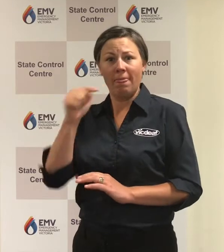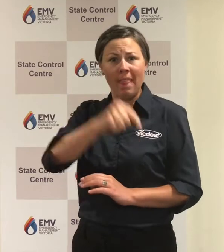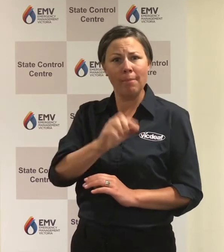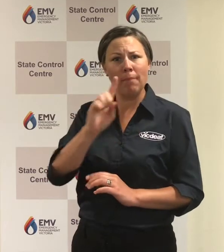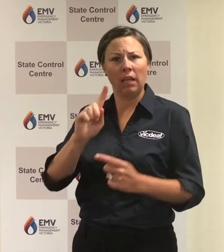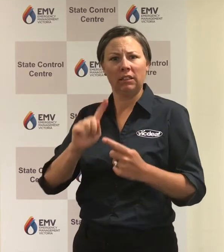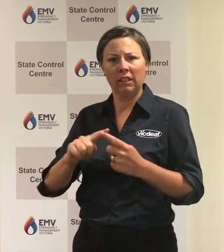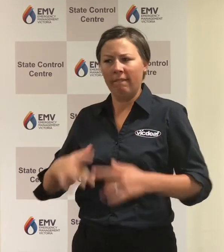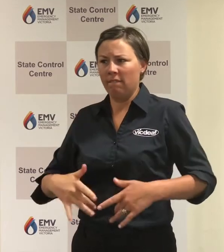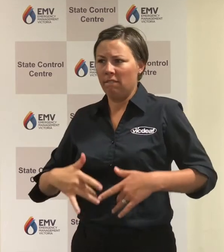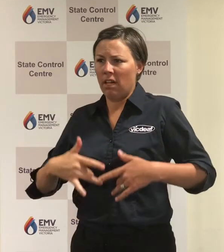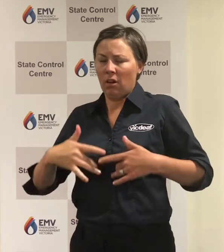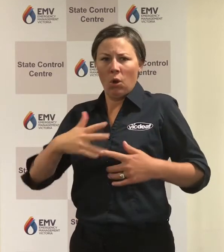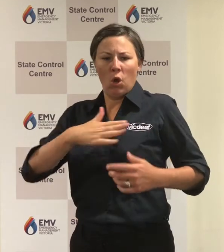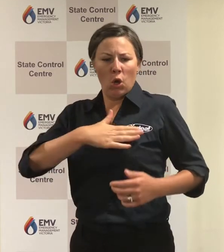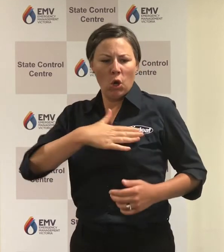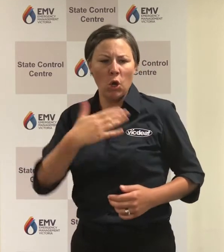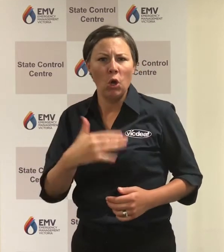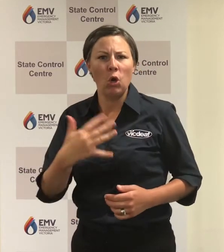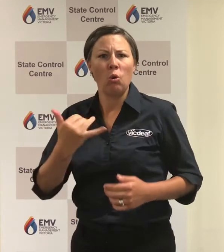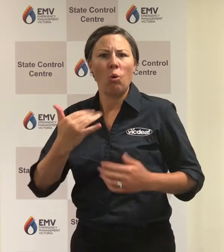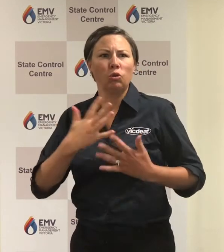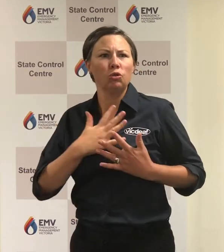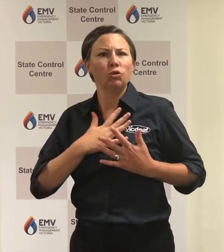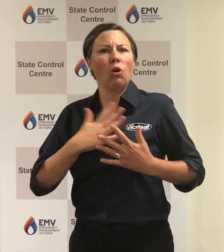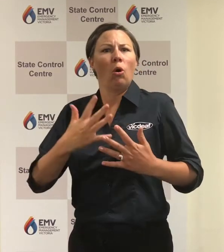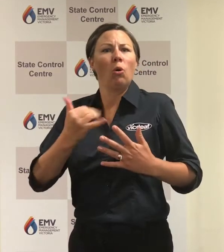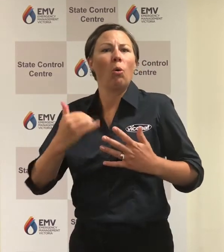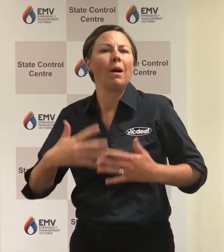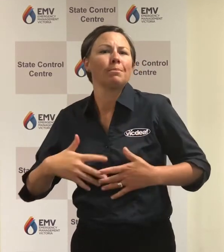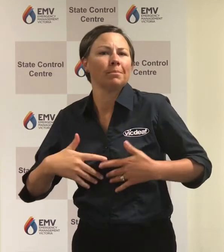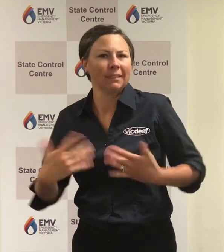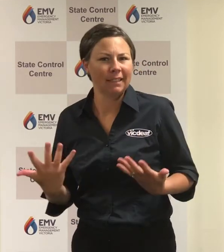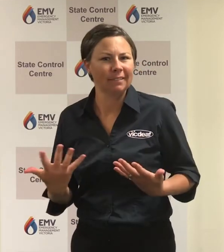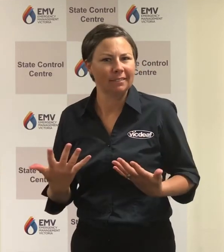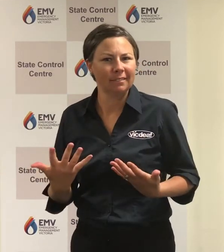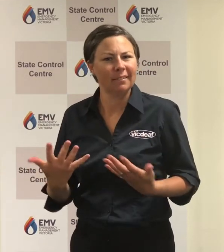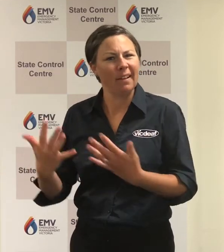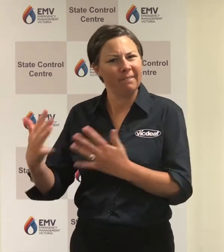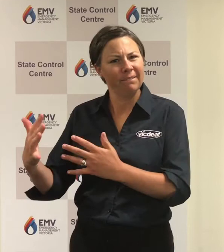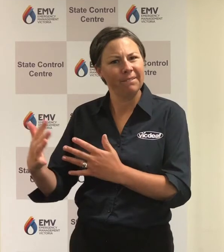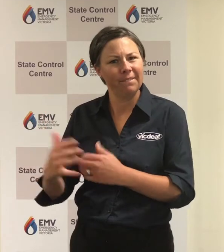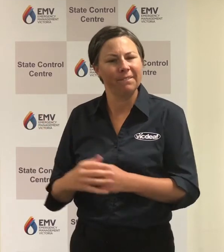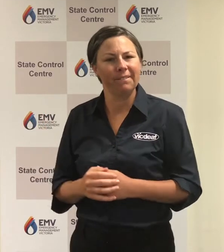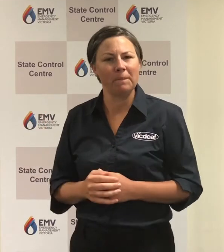And so as part of our understanding of recovery we need to make sure that people take care